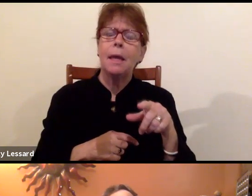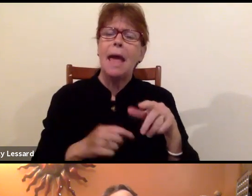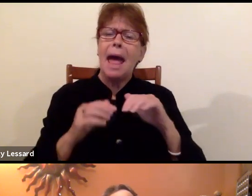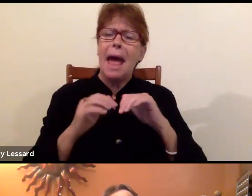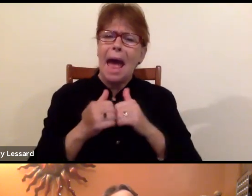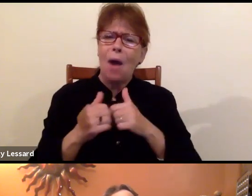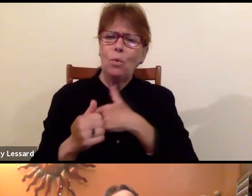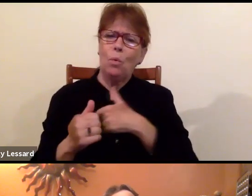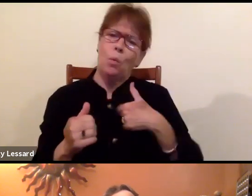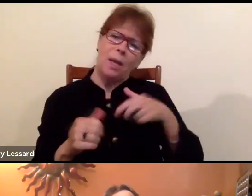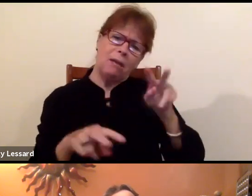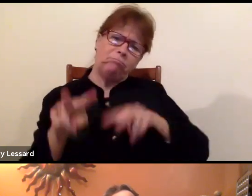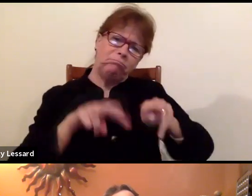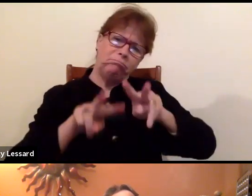go ahead, repeat the question, then please.